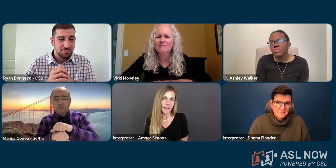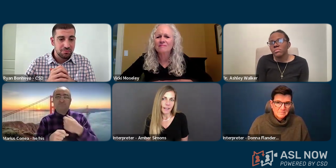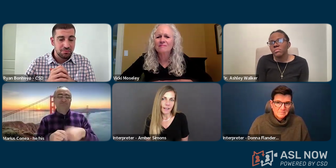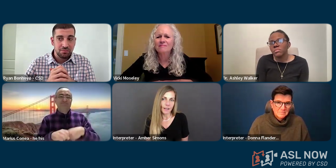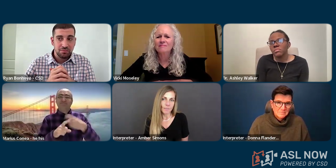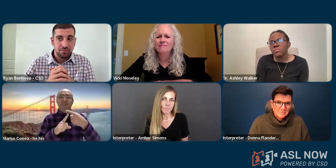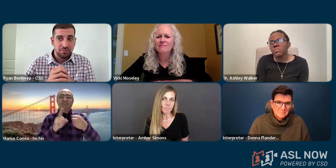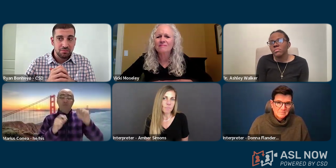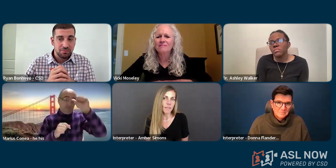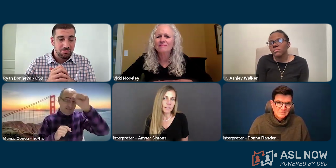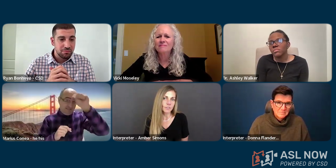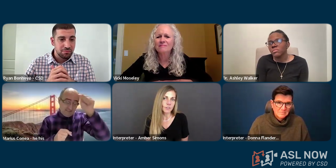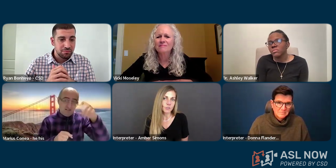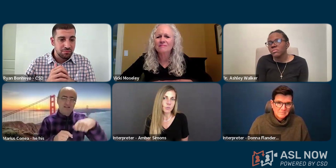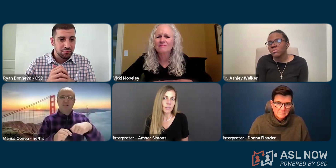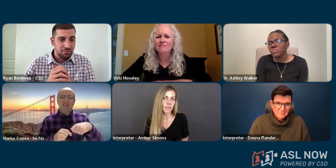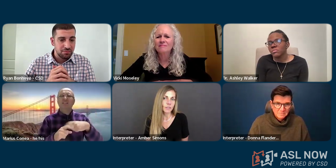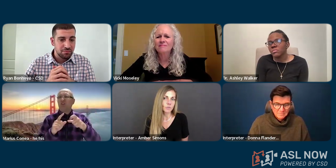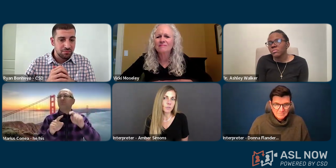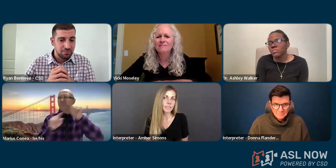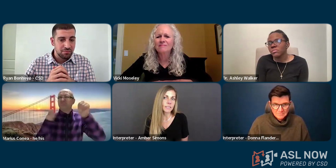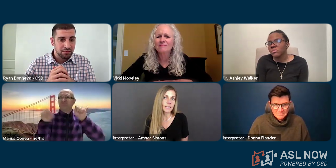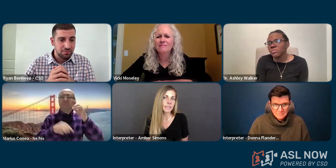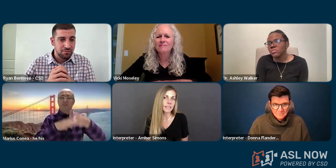make it so that you can't really